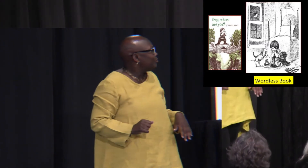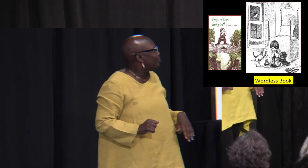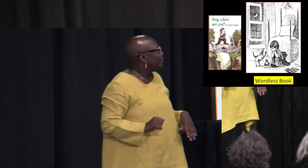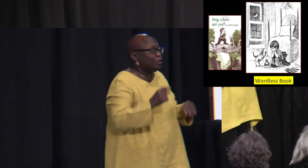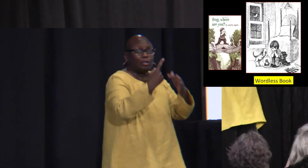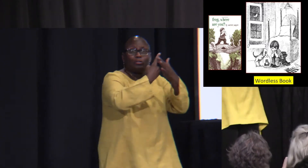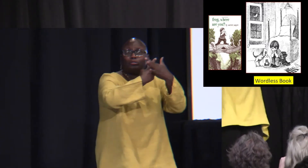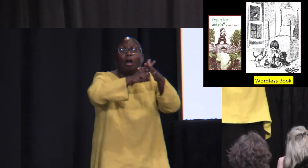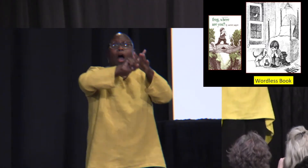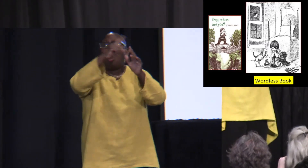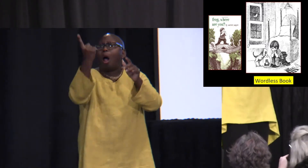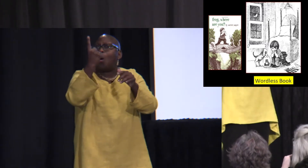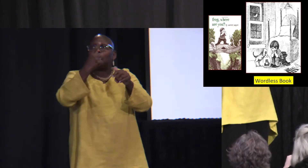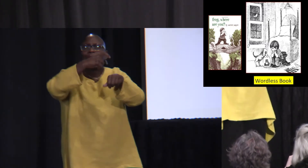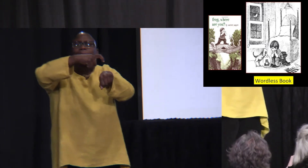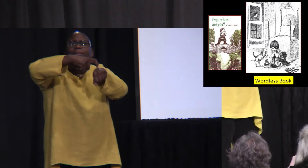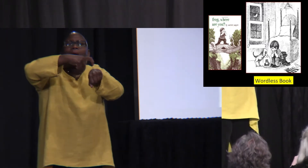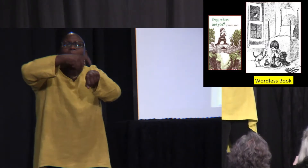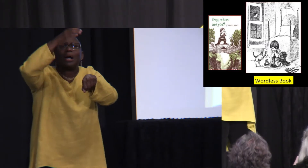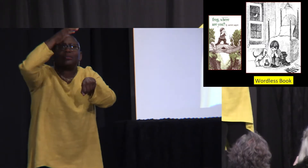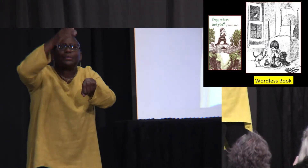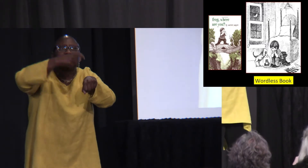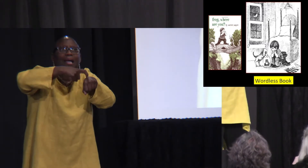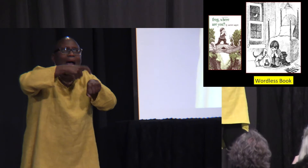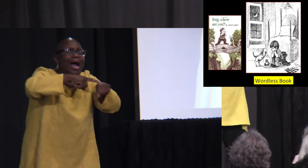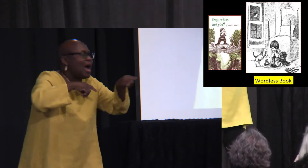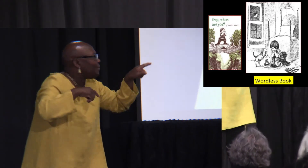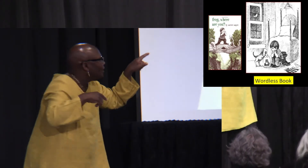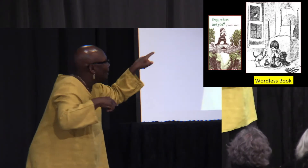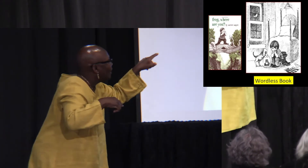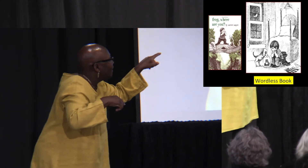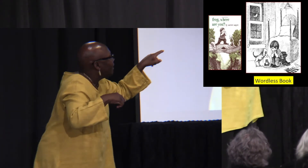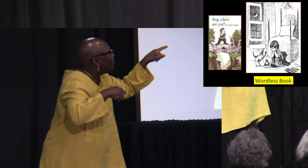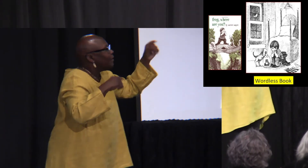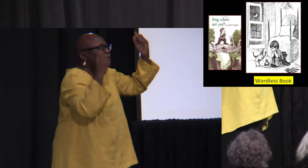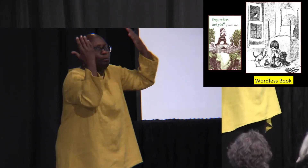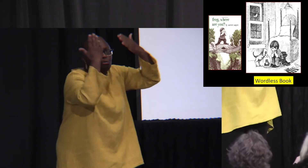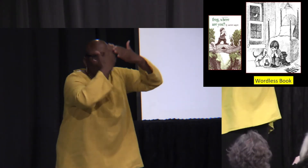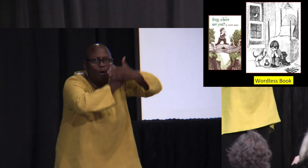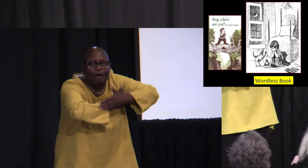and focus on the story. There are some beautiful books online with gorgeous pictures.